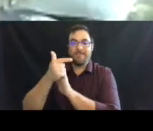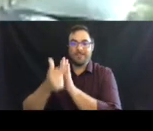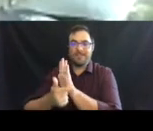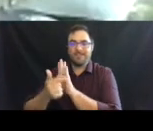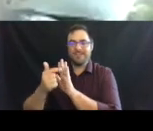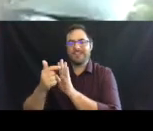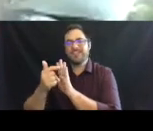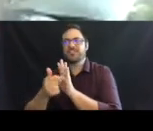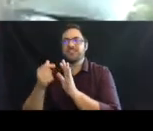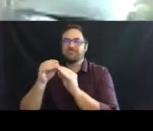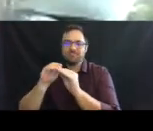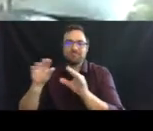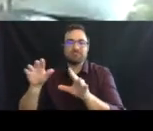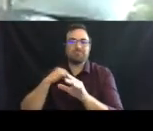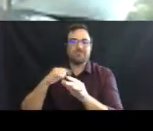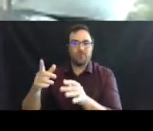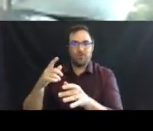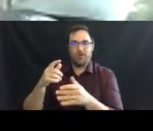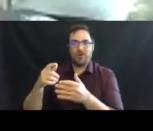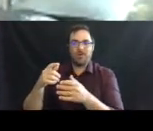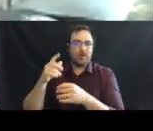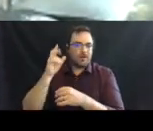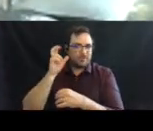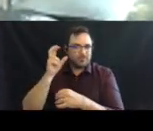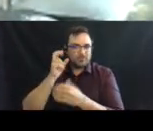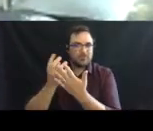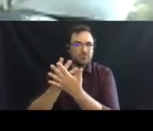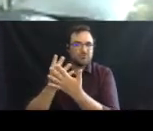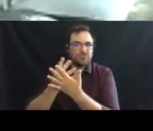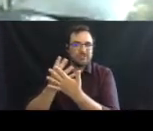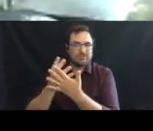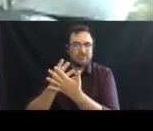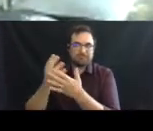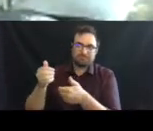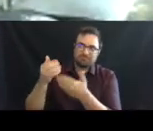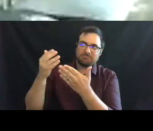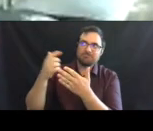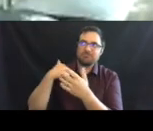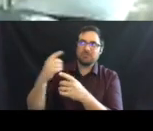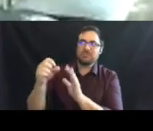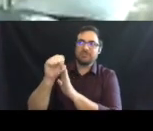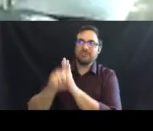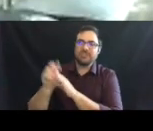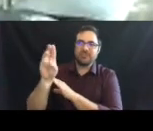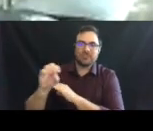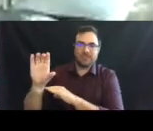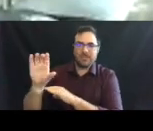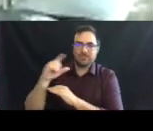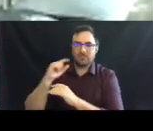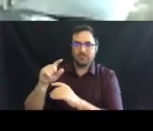And that legislation was a directive to the state of Wisconsin to assure that infants were born